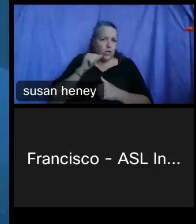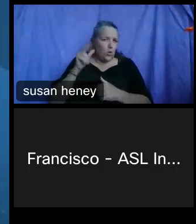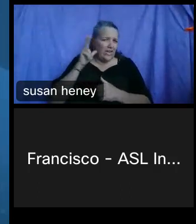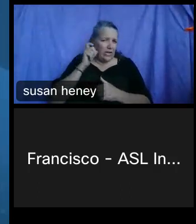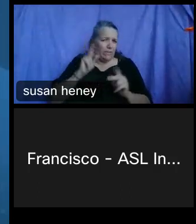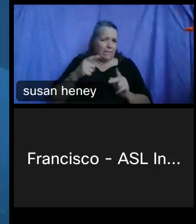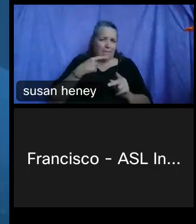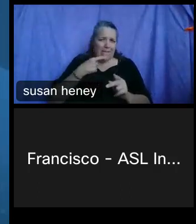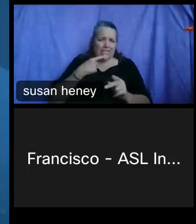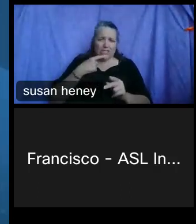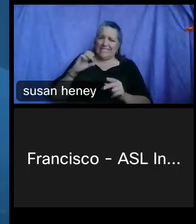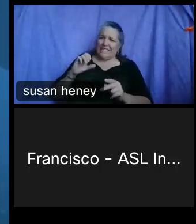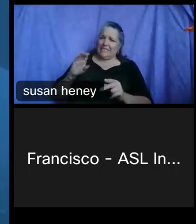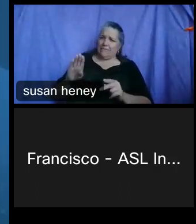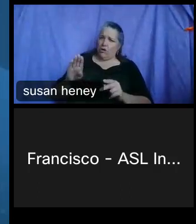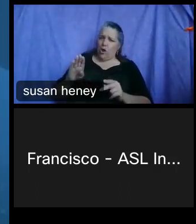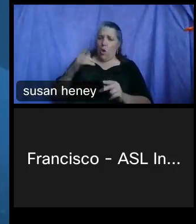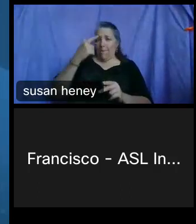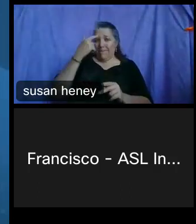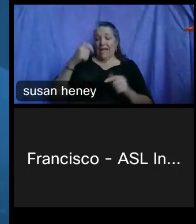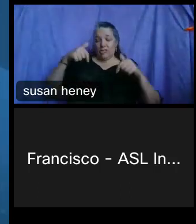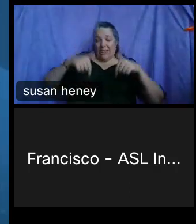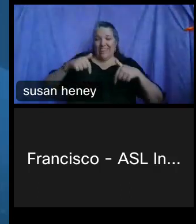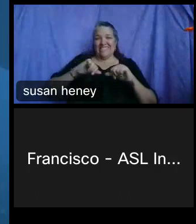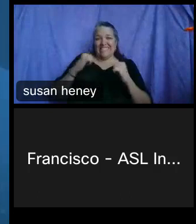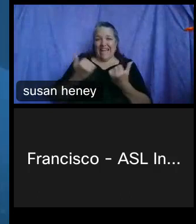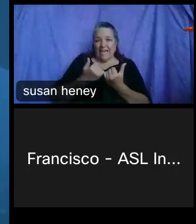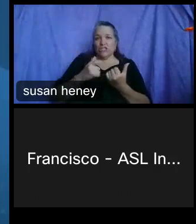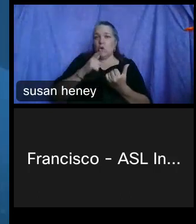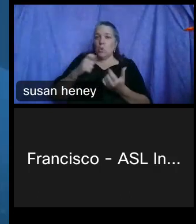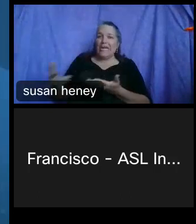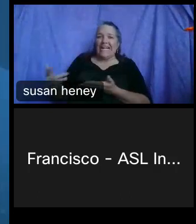in the mix, so to speak, is because we are the agency who actually collect the data, and we turn